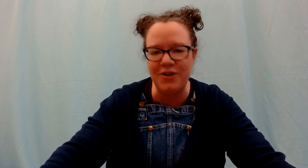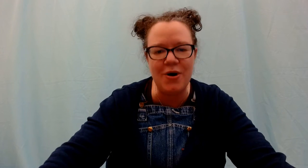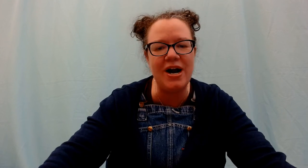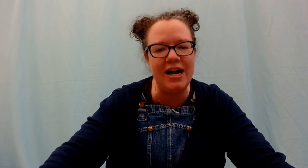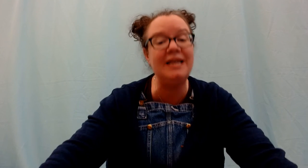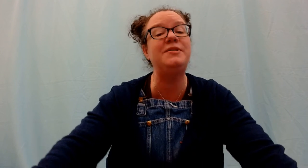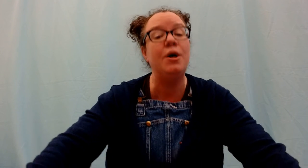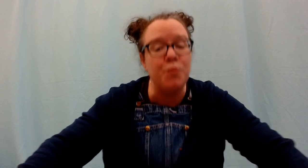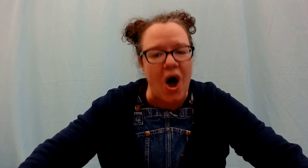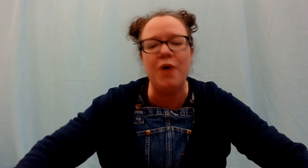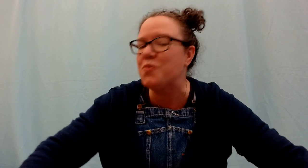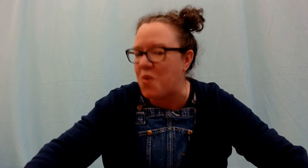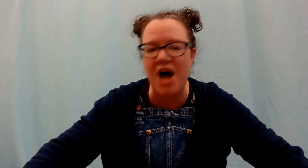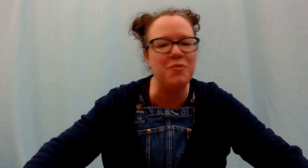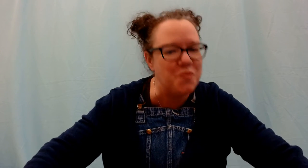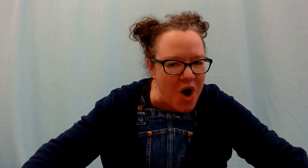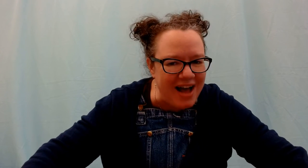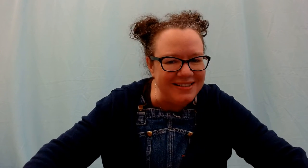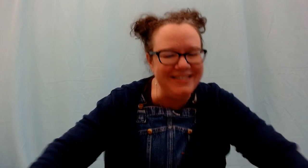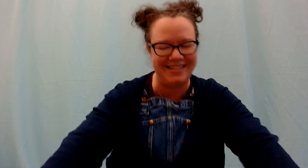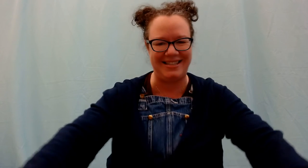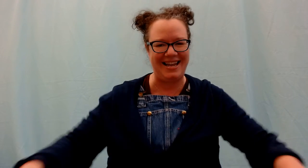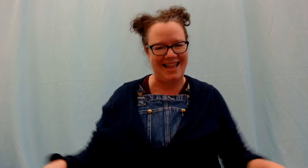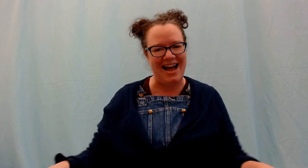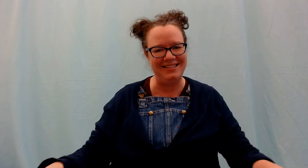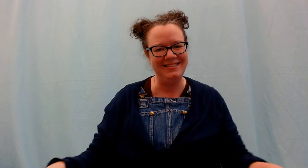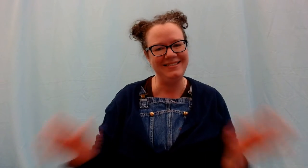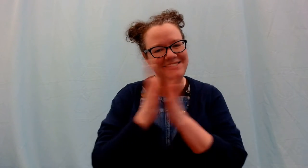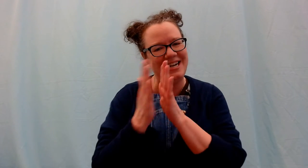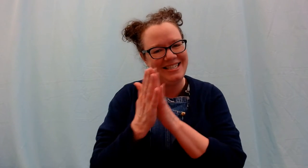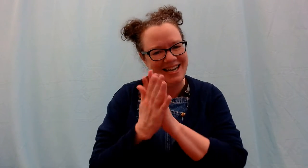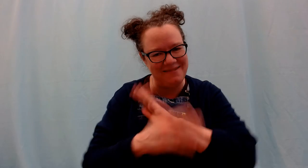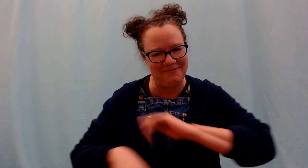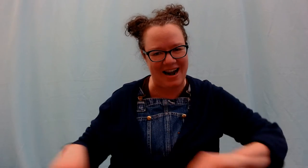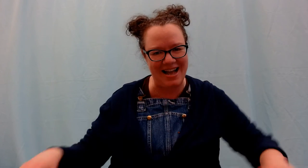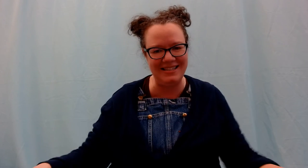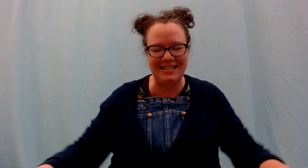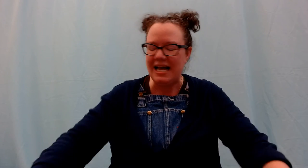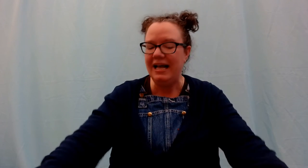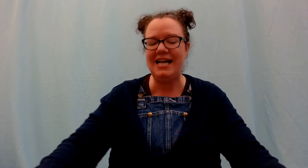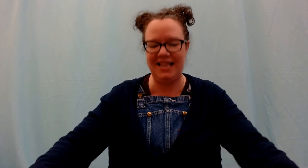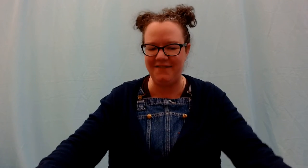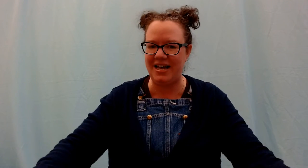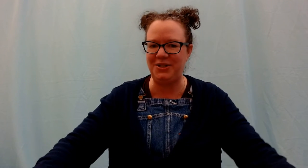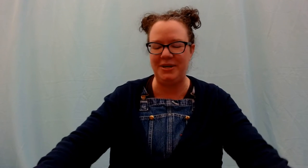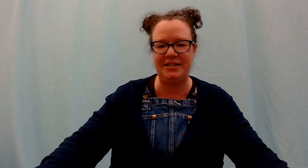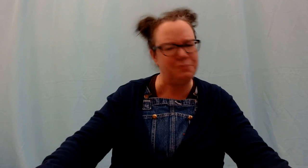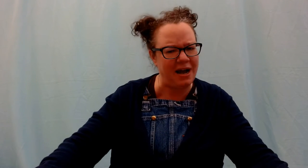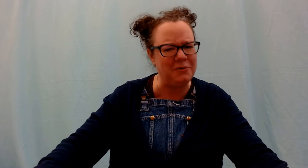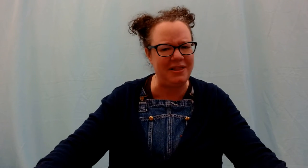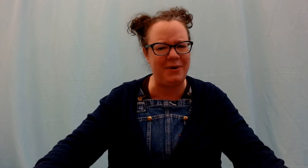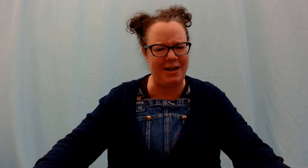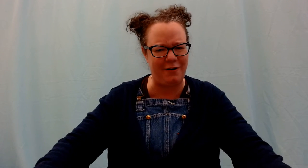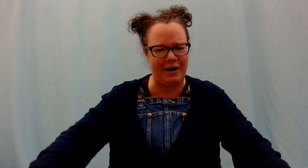your lips? Mwah! Mwah! Mwah!# Just like that! Great job friends. I love that tune. It's not one that we hear very